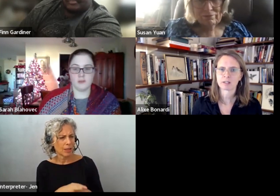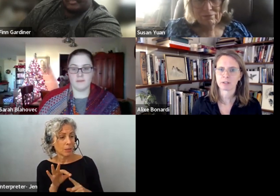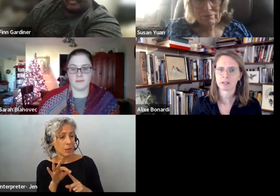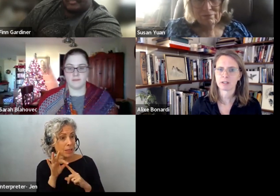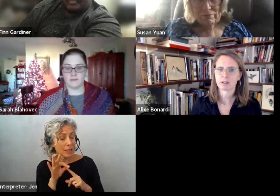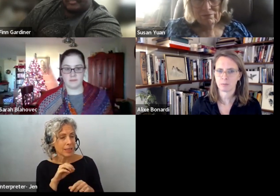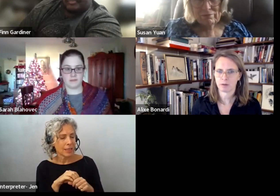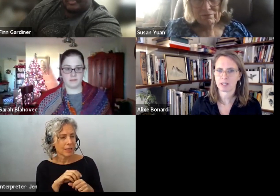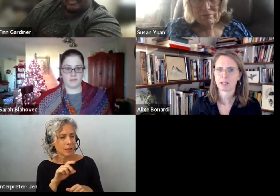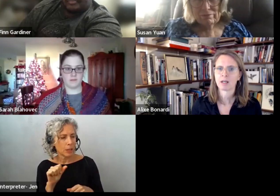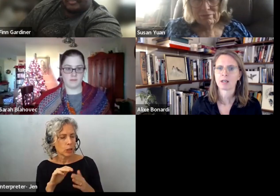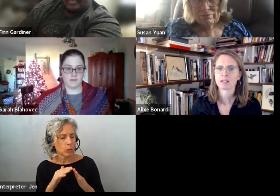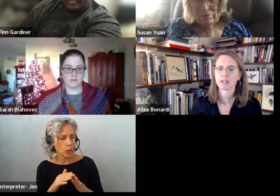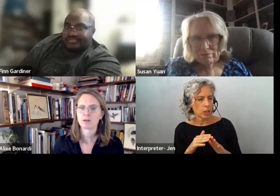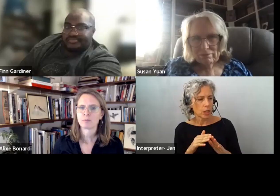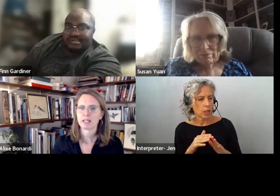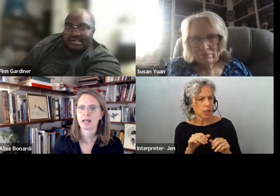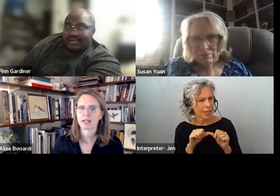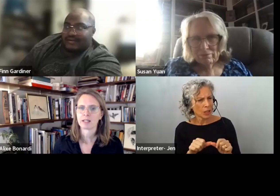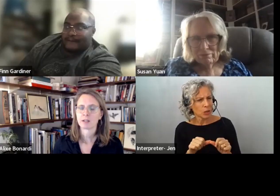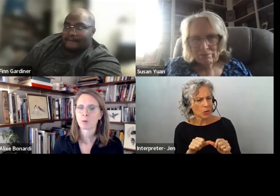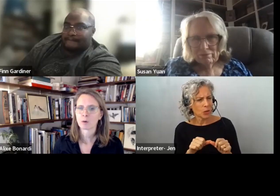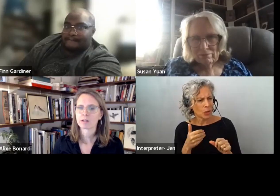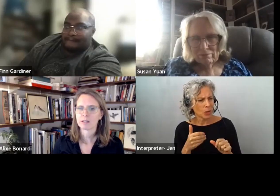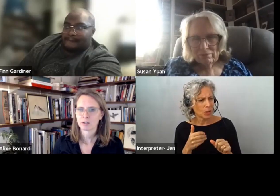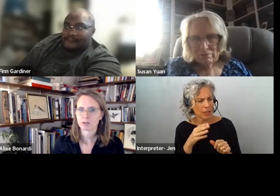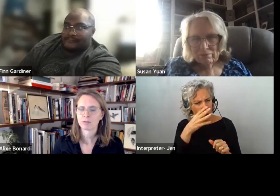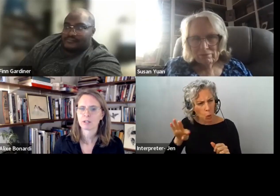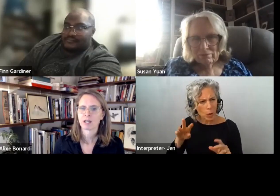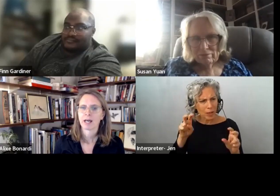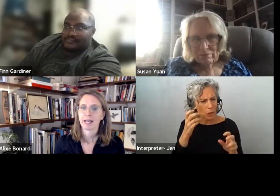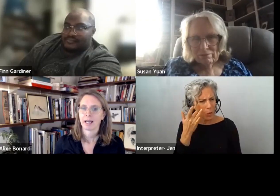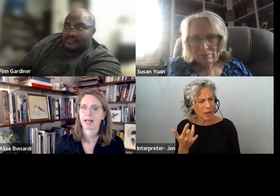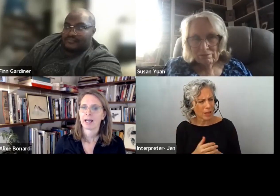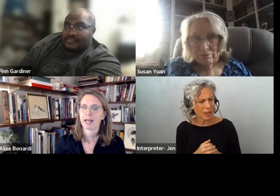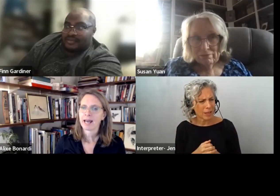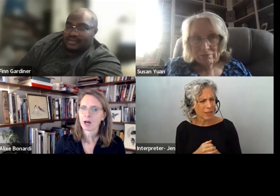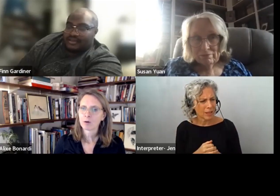disability community, continue to be an ignored issue? And how